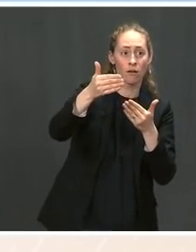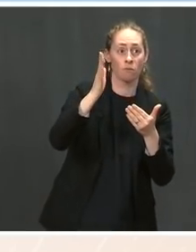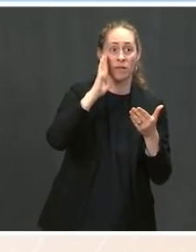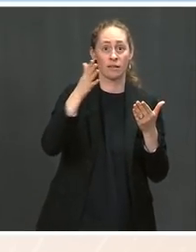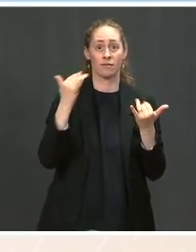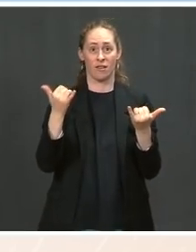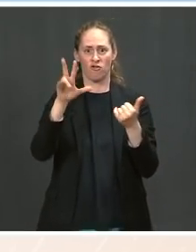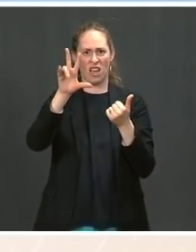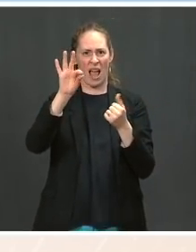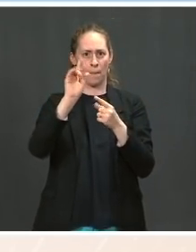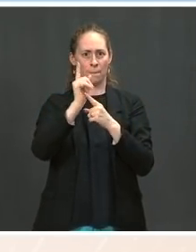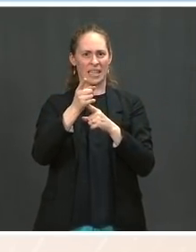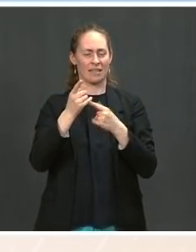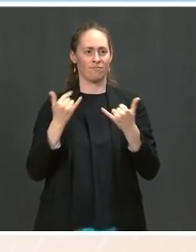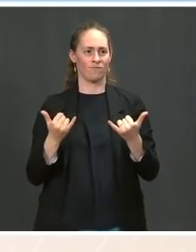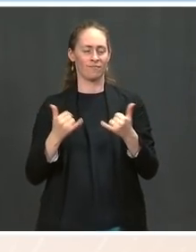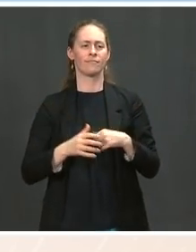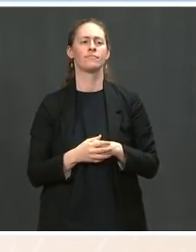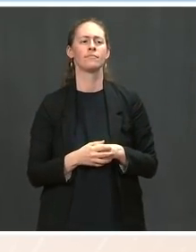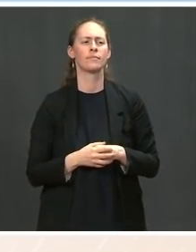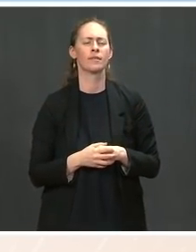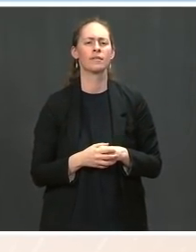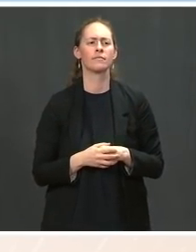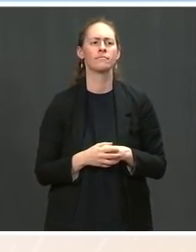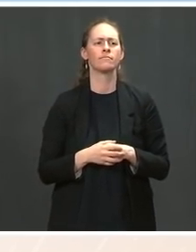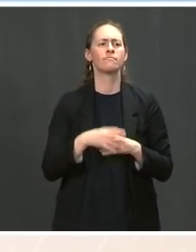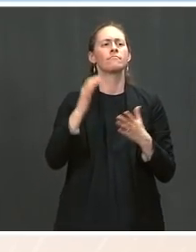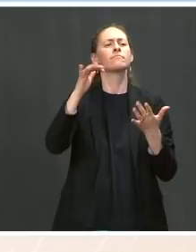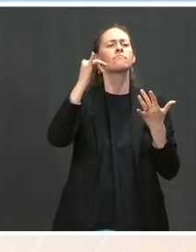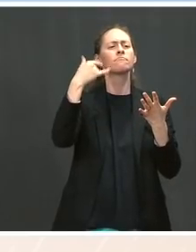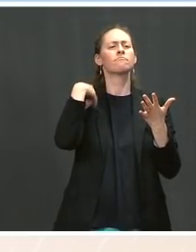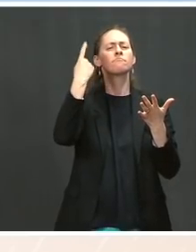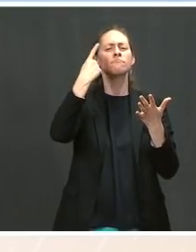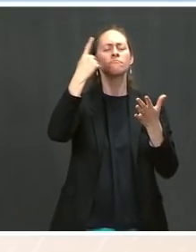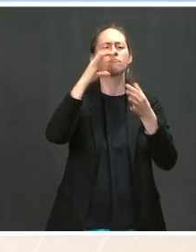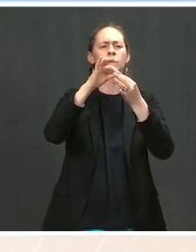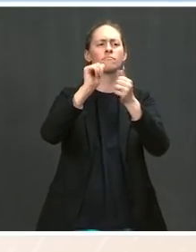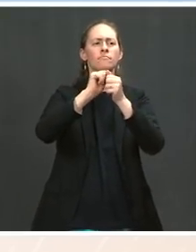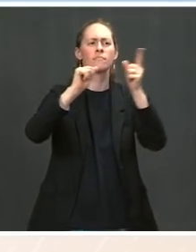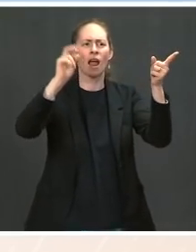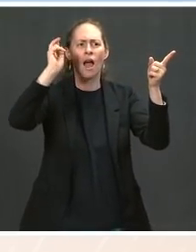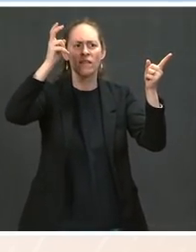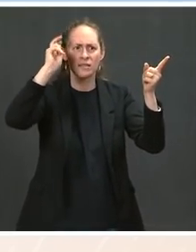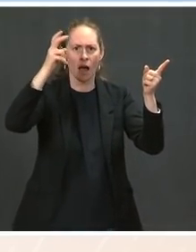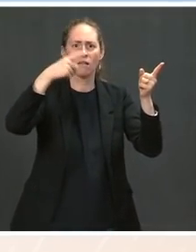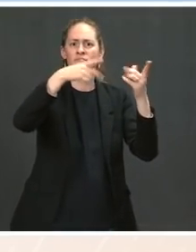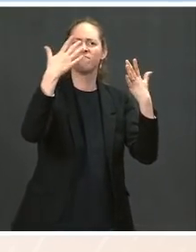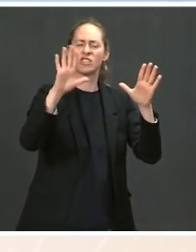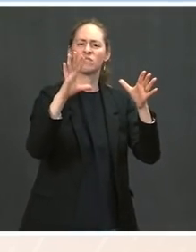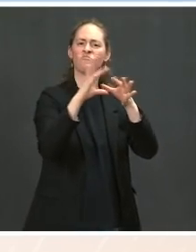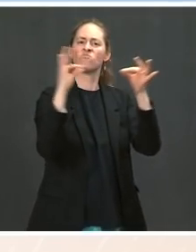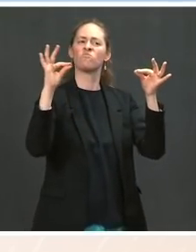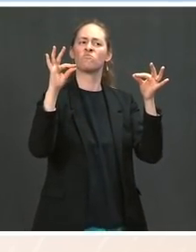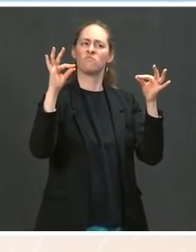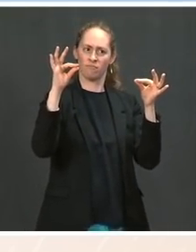I don't know if you saw this, but the Afghan President tweeted that he spoke with President Biden. Ms. Psaki: He did. And that was still going on when I came out here,